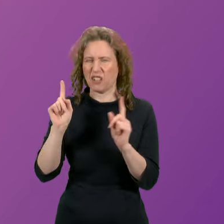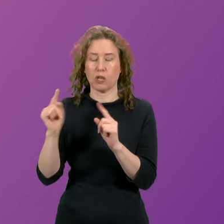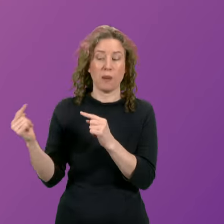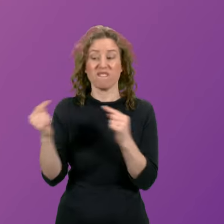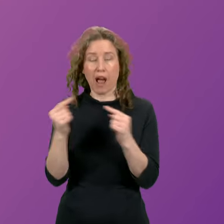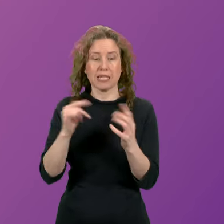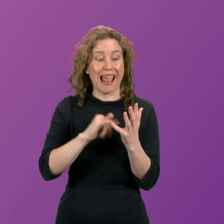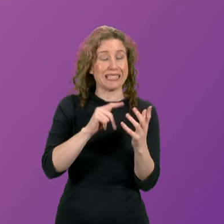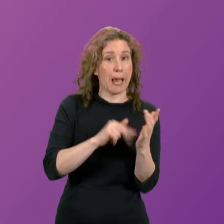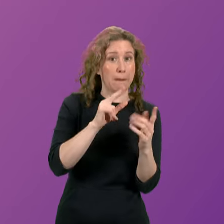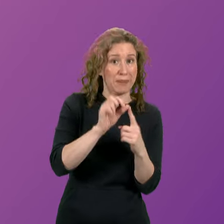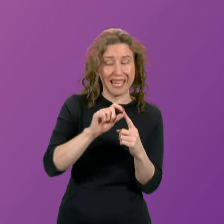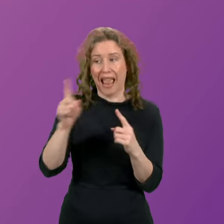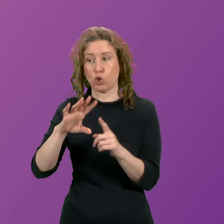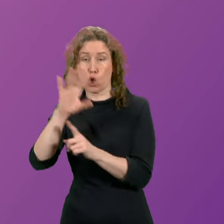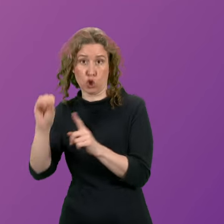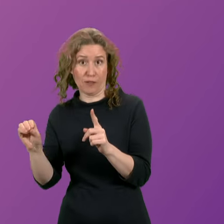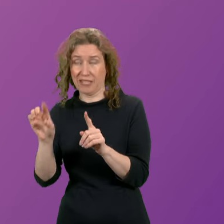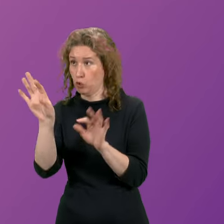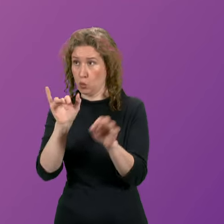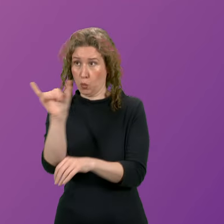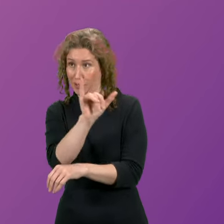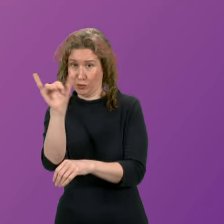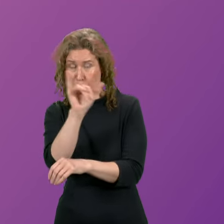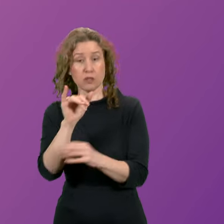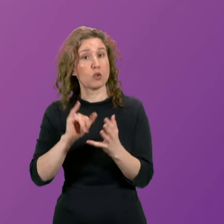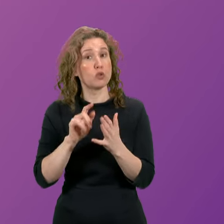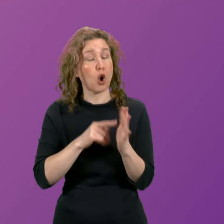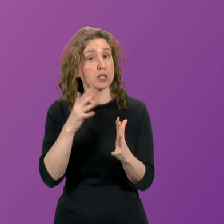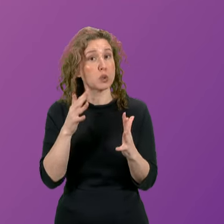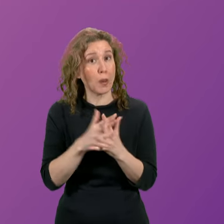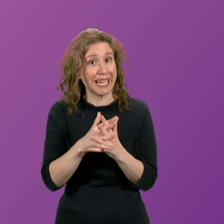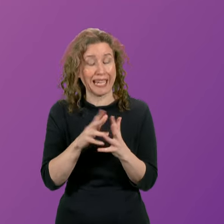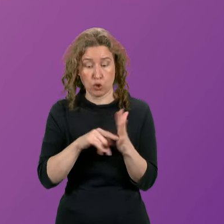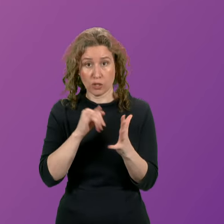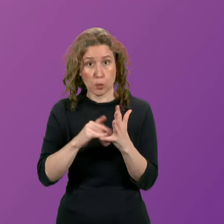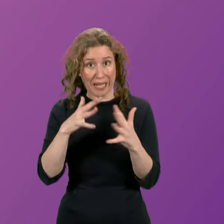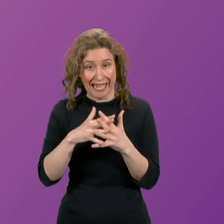the SNP and the Scottish Conservatives. Does John Swinney believe that the SNP